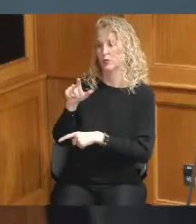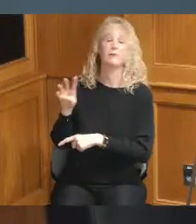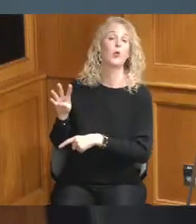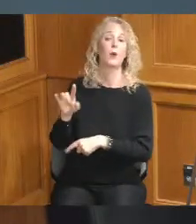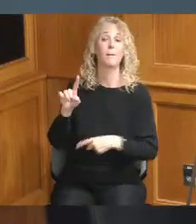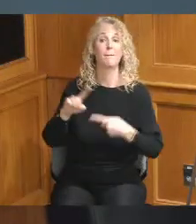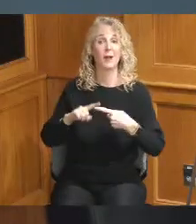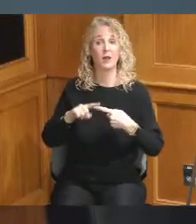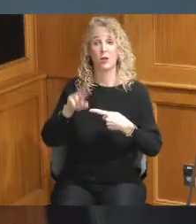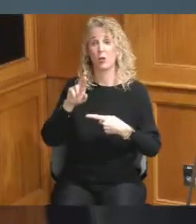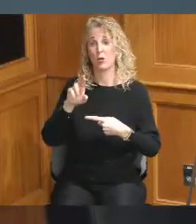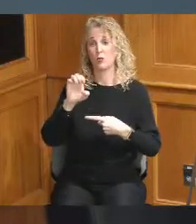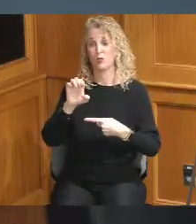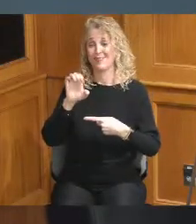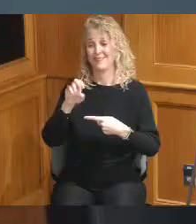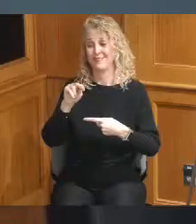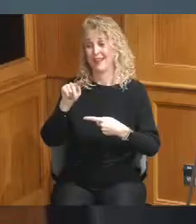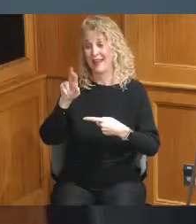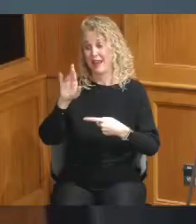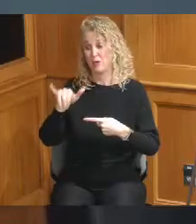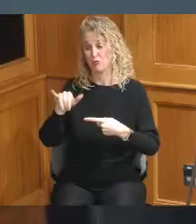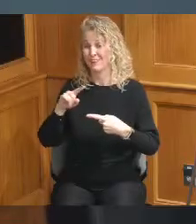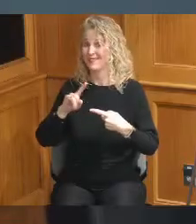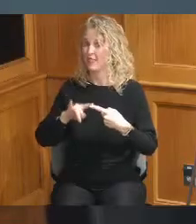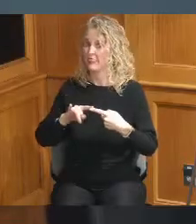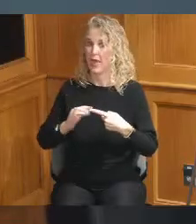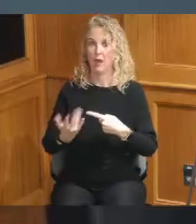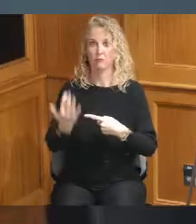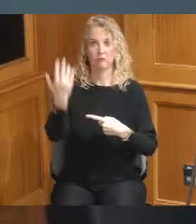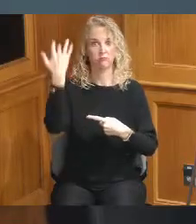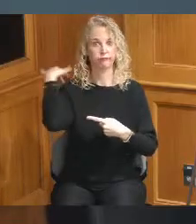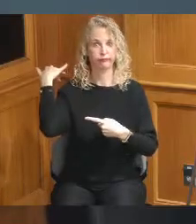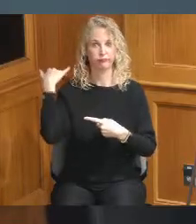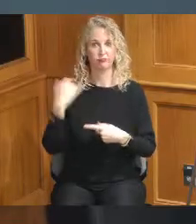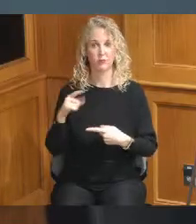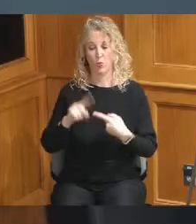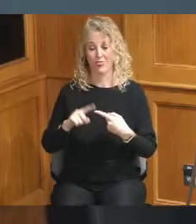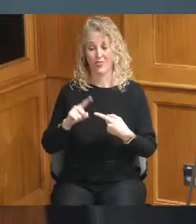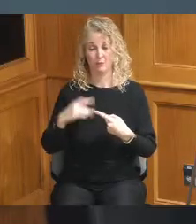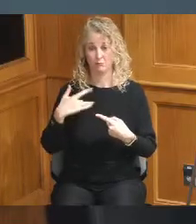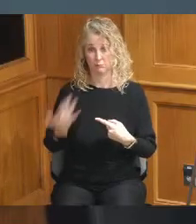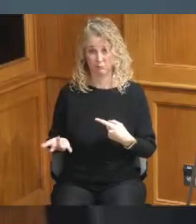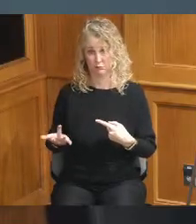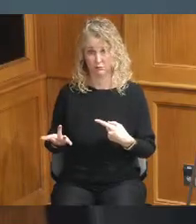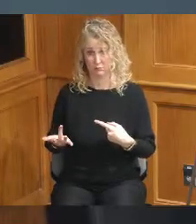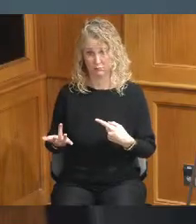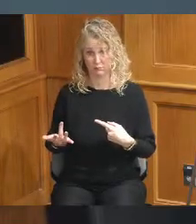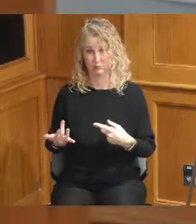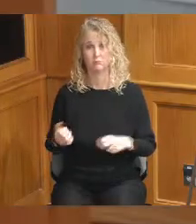not yeah that was part of the initial so where are we on that so we this is something that we